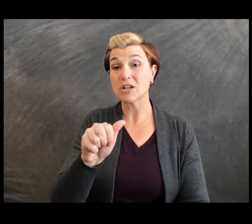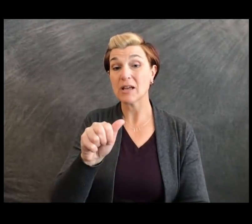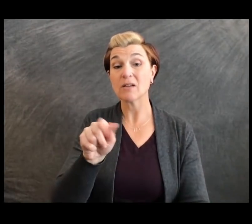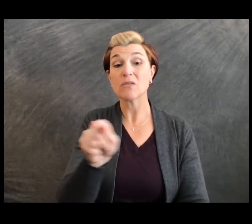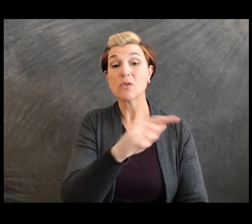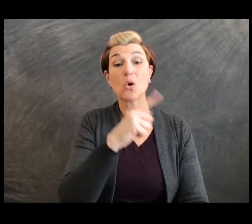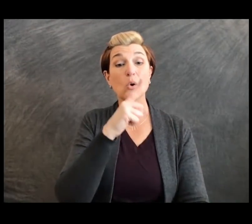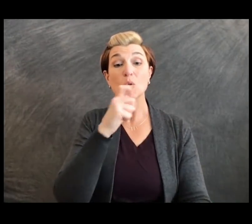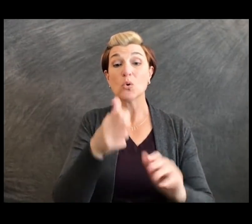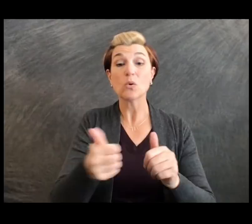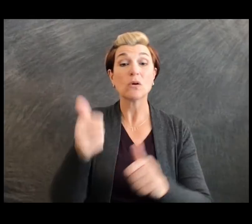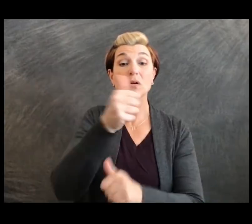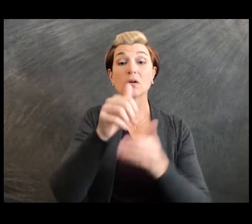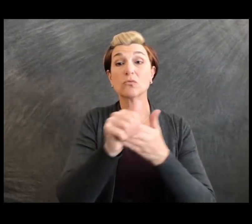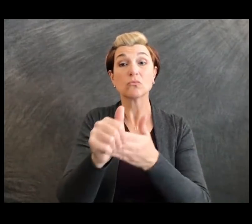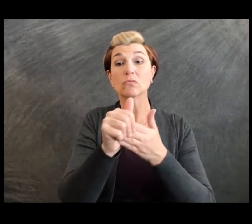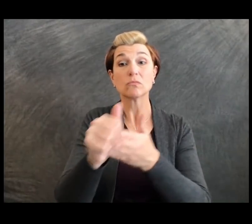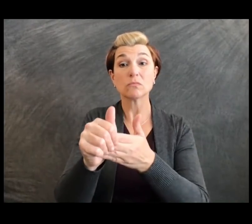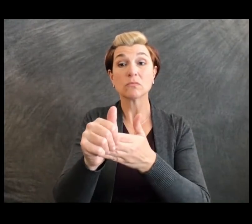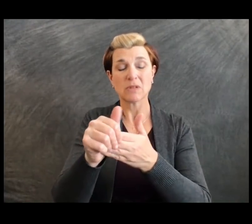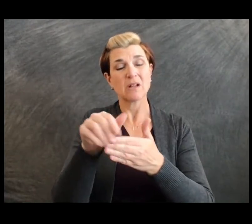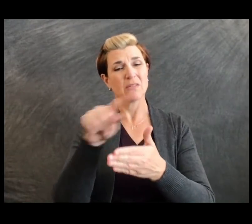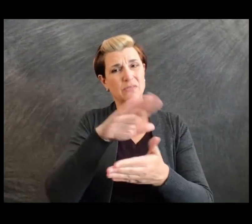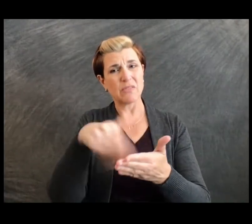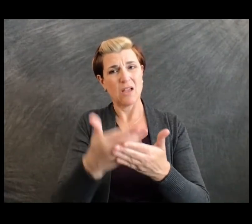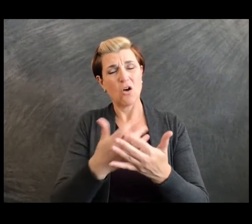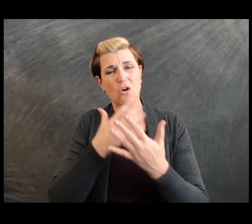really haven't seen much of a problem there we haven't seen much of a problem